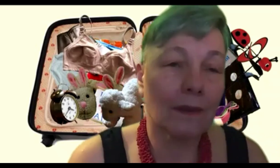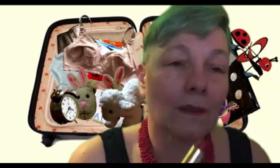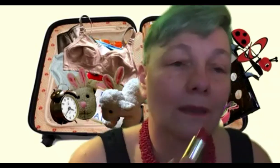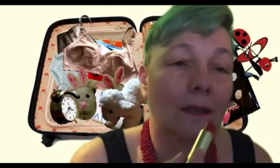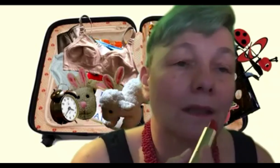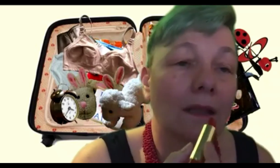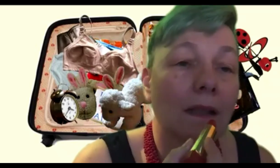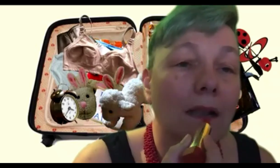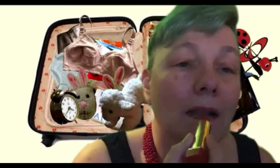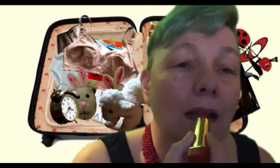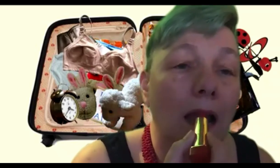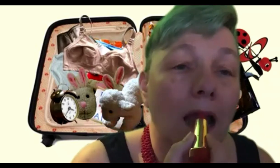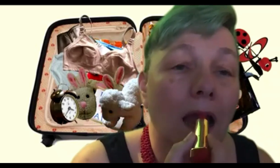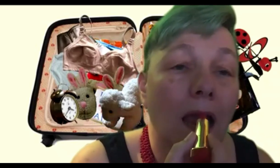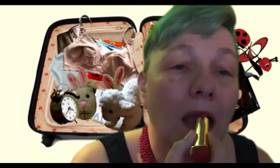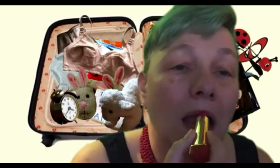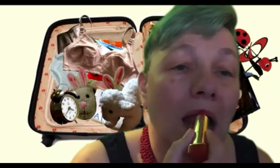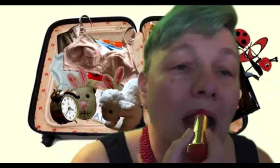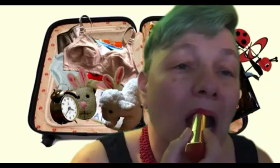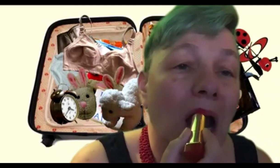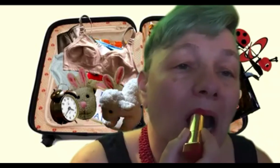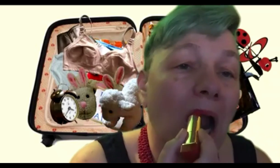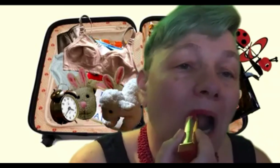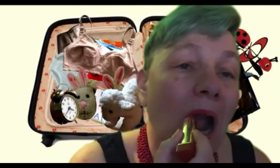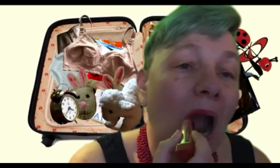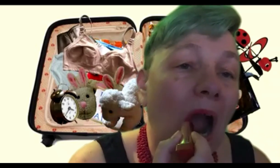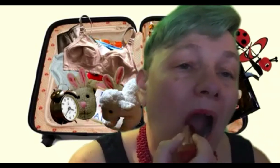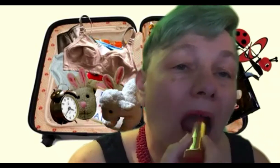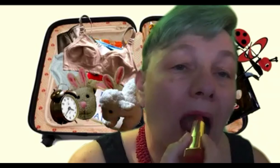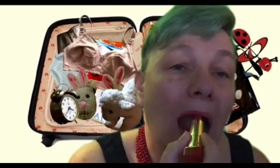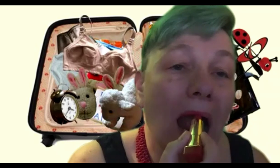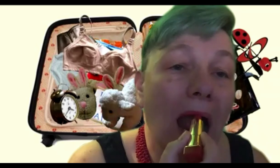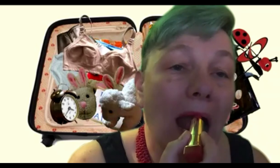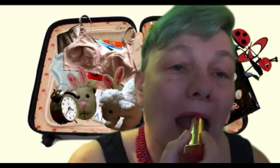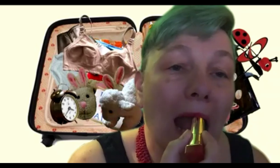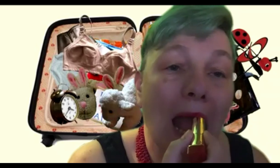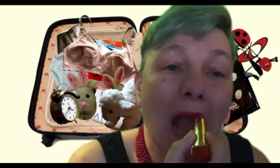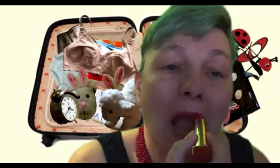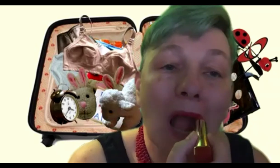She leans forward, puts on red lipstick matching her necklace,